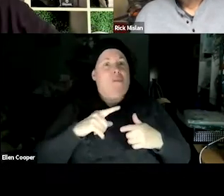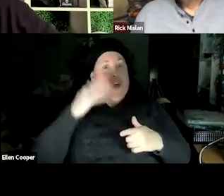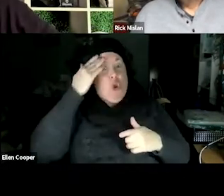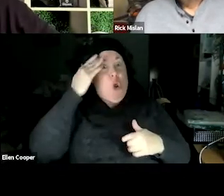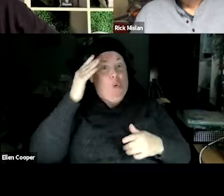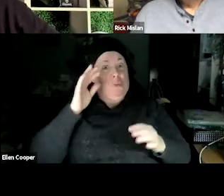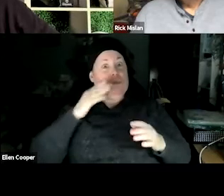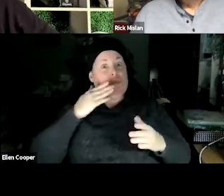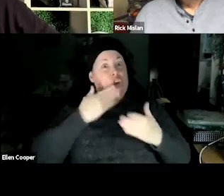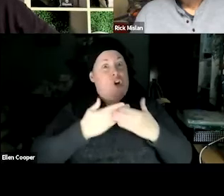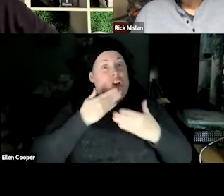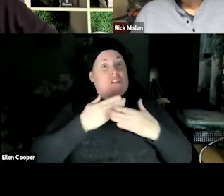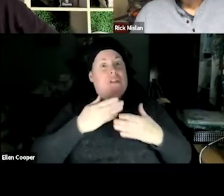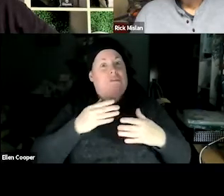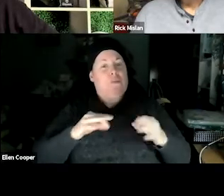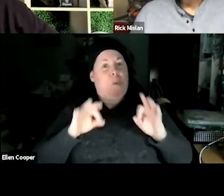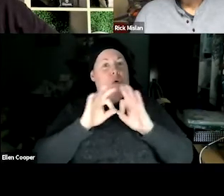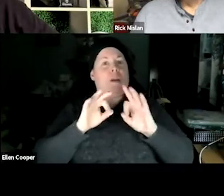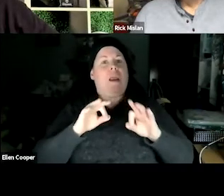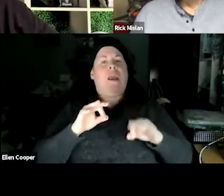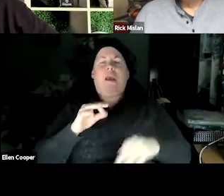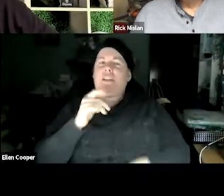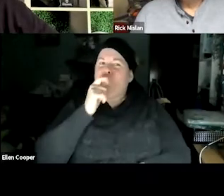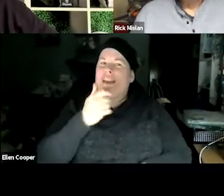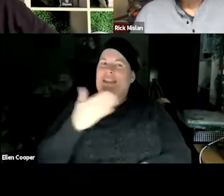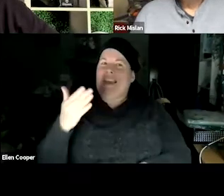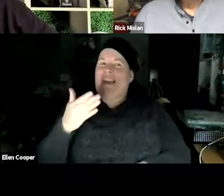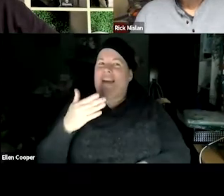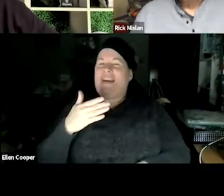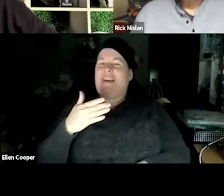CalebBarlow: You know that the my kind of mastermind behind a lot of this